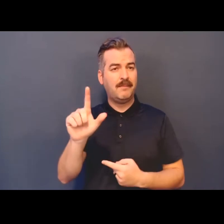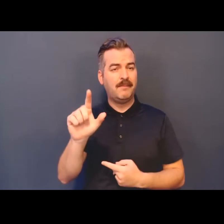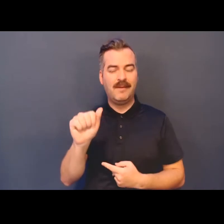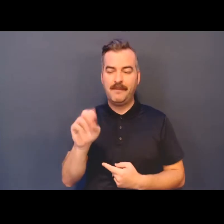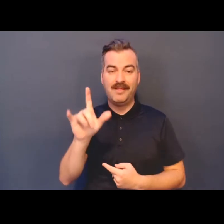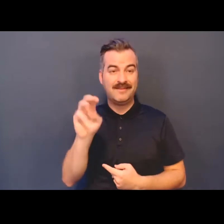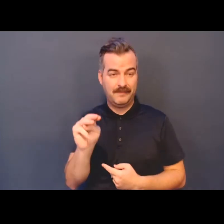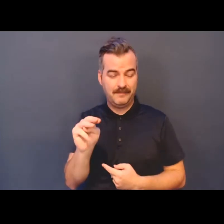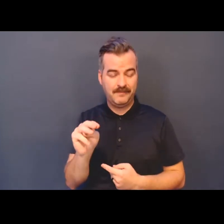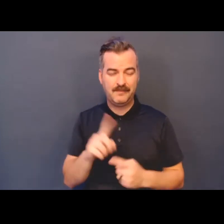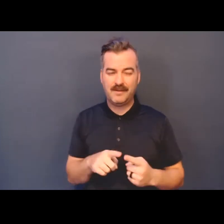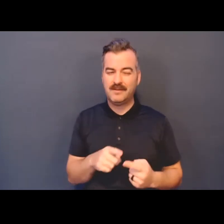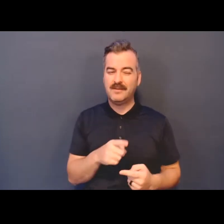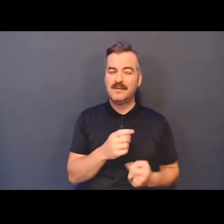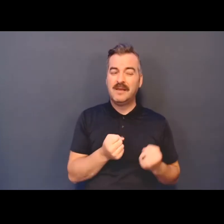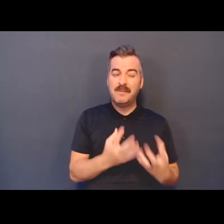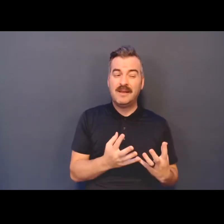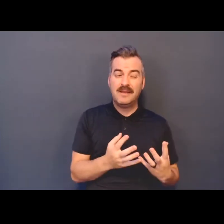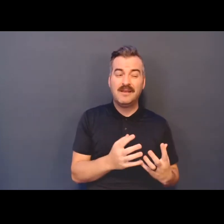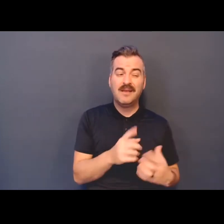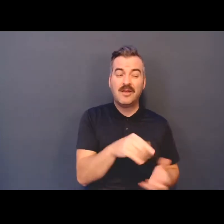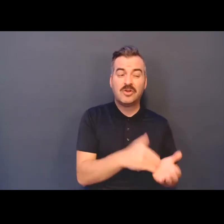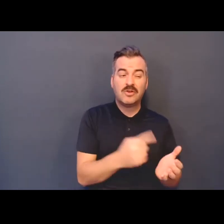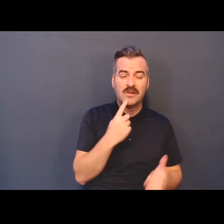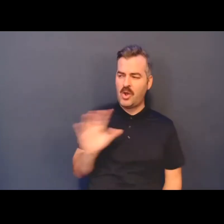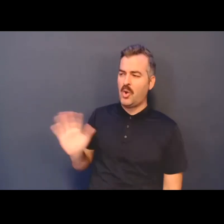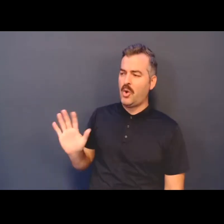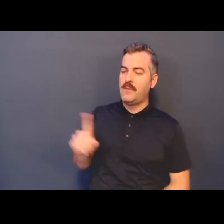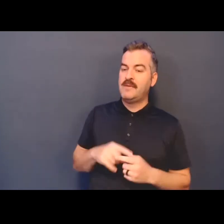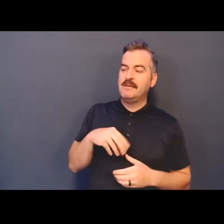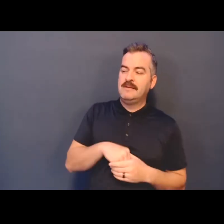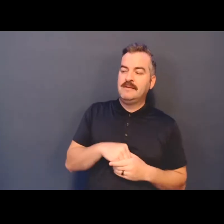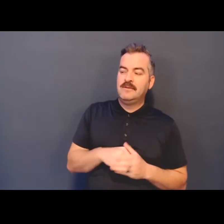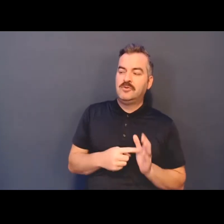clinicians expressed a version table ism their implicit attitudes showed a favoring of non